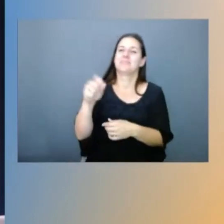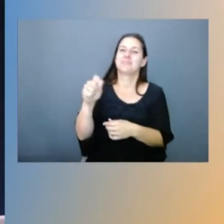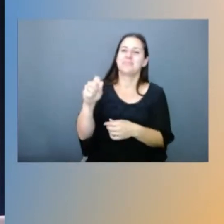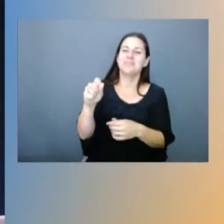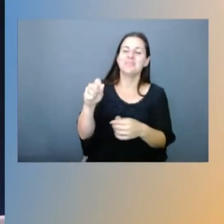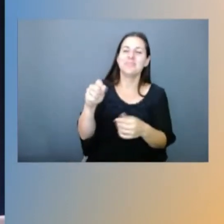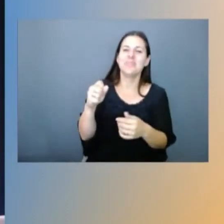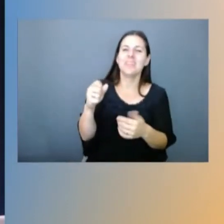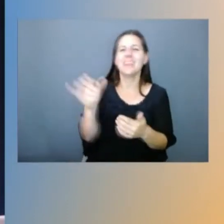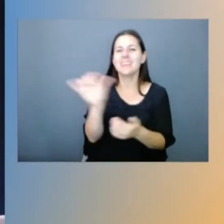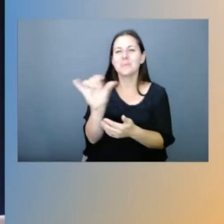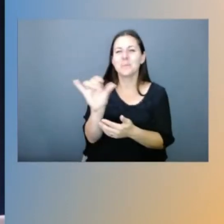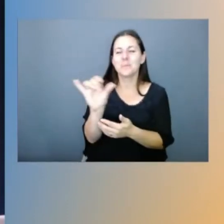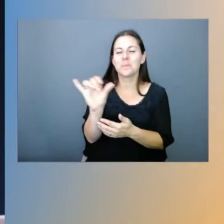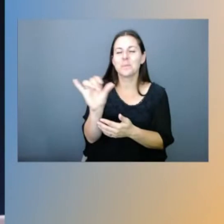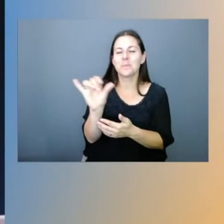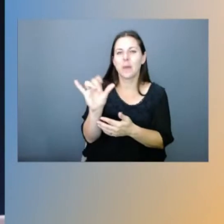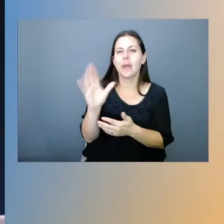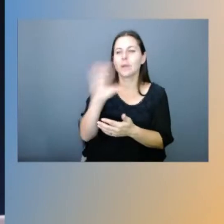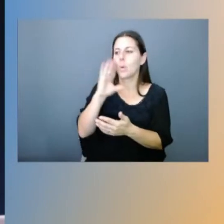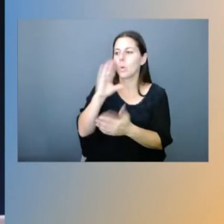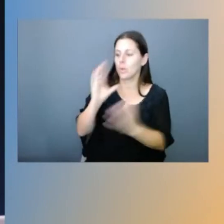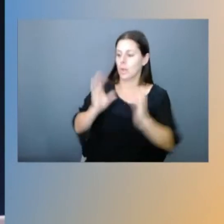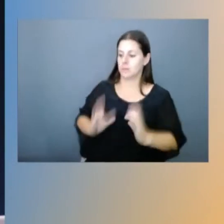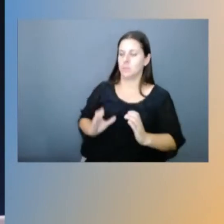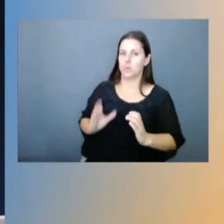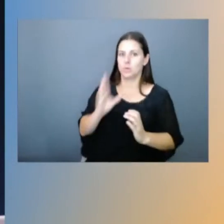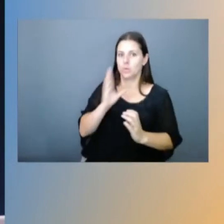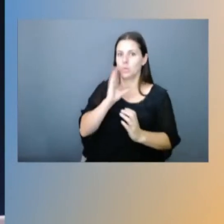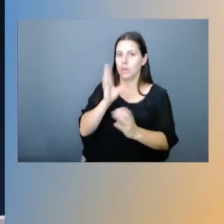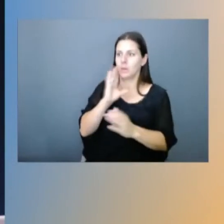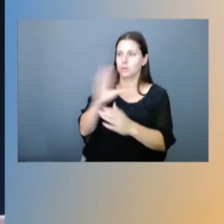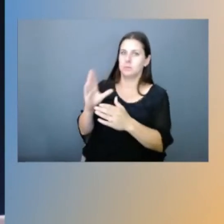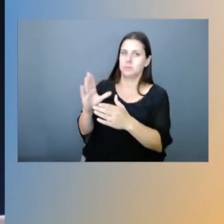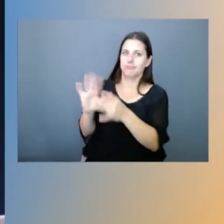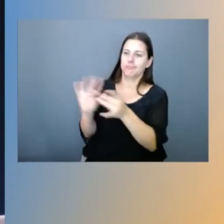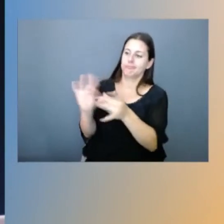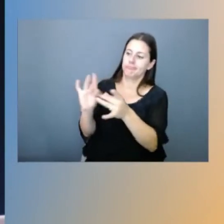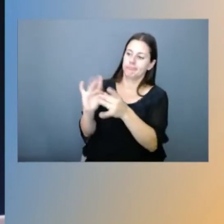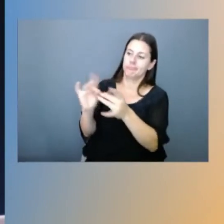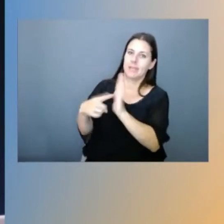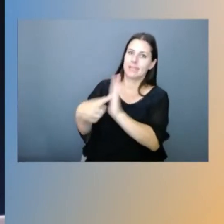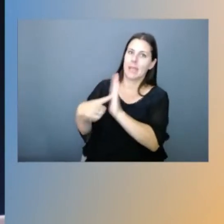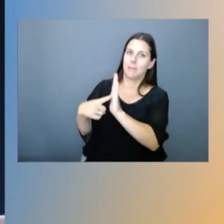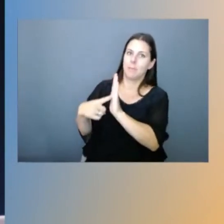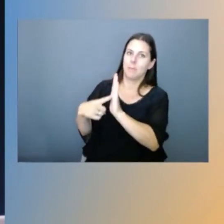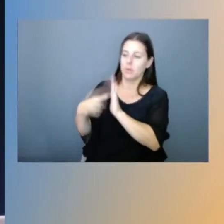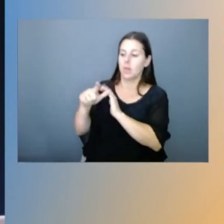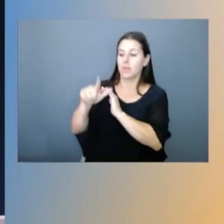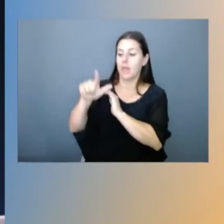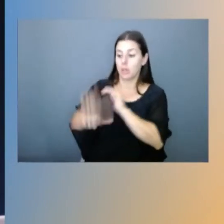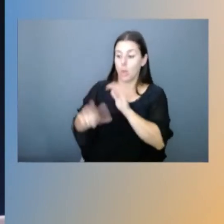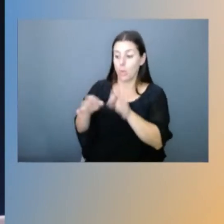you know, I think we'll hear from customers and we'll talk about some customer examples where this low latency is key to the operation and we'll talk a little bit